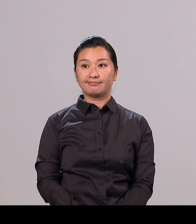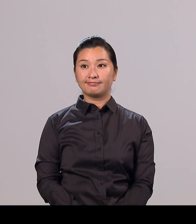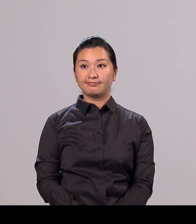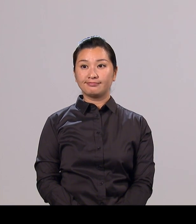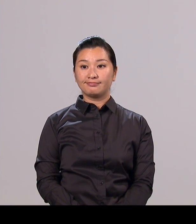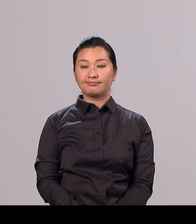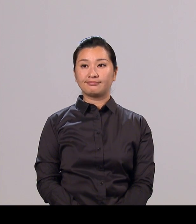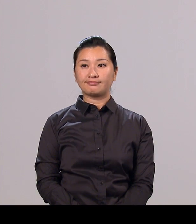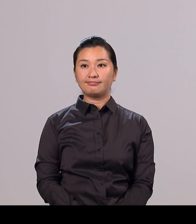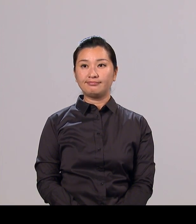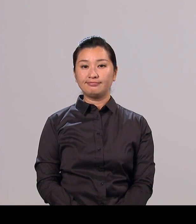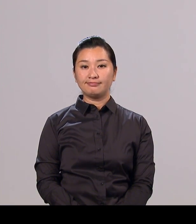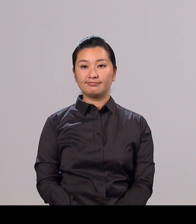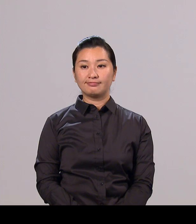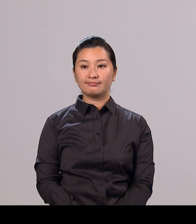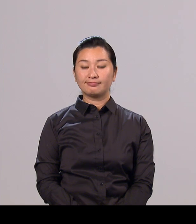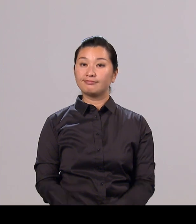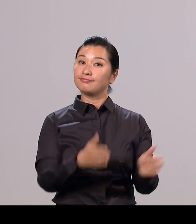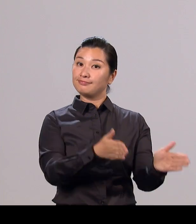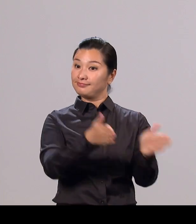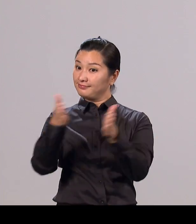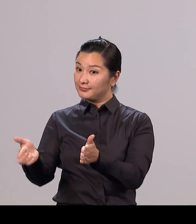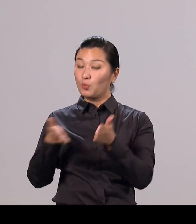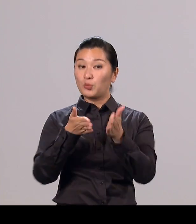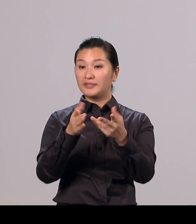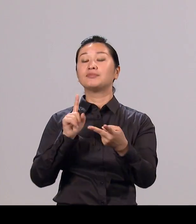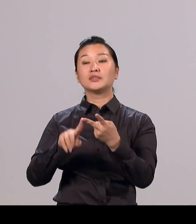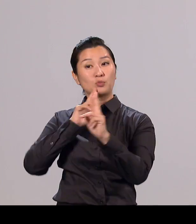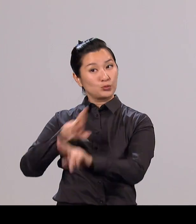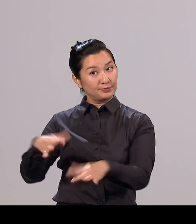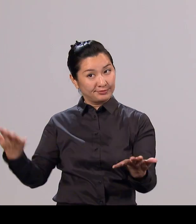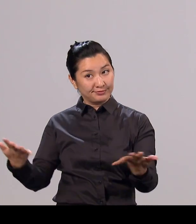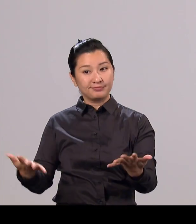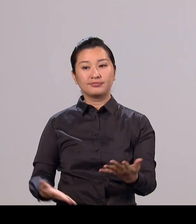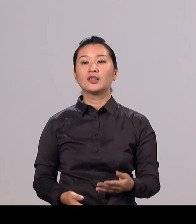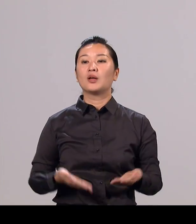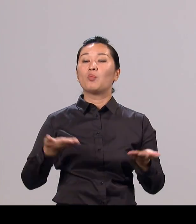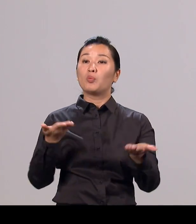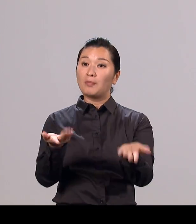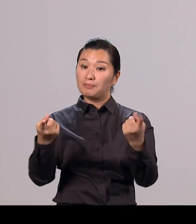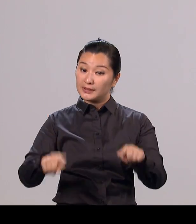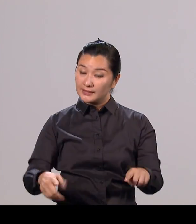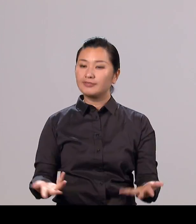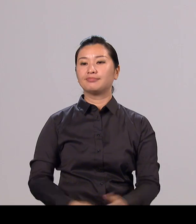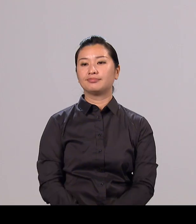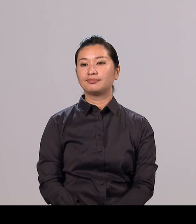You cannot stop it but you can adjust to it. Let the commuters enjoy better service,